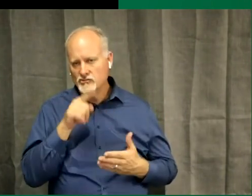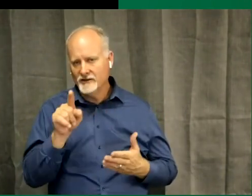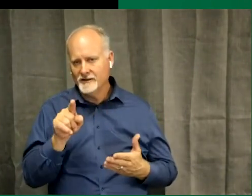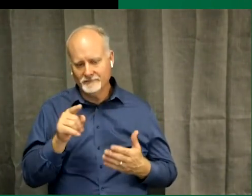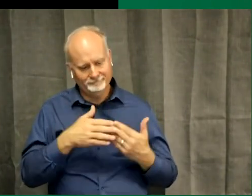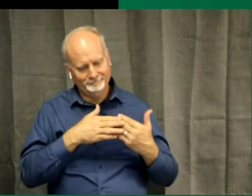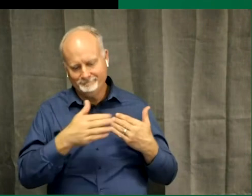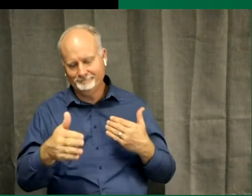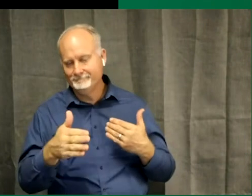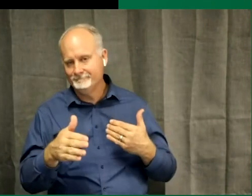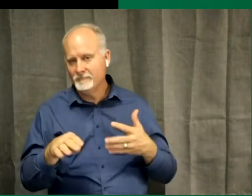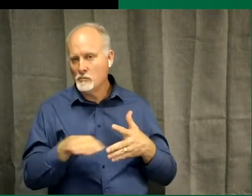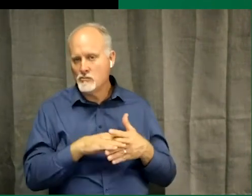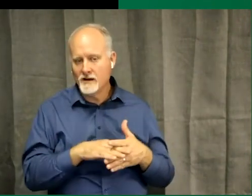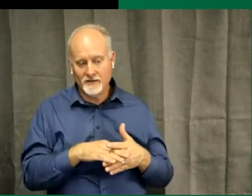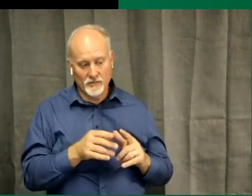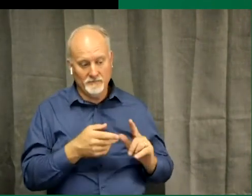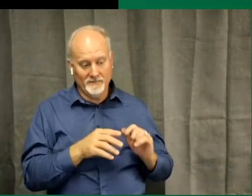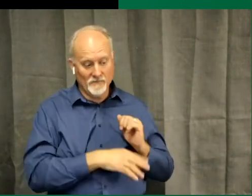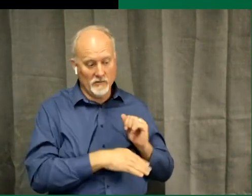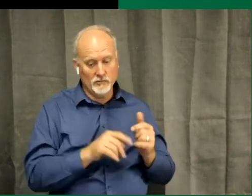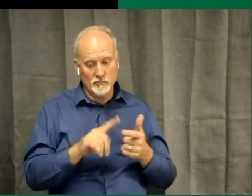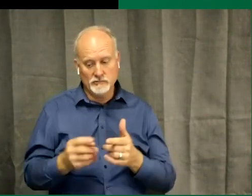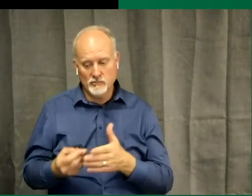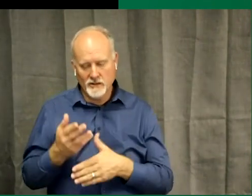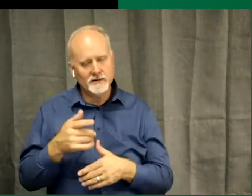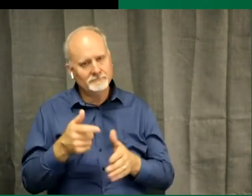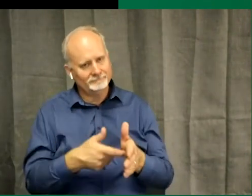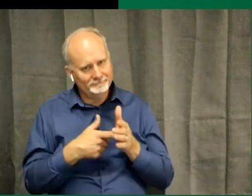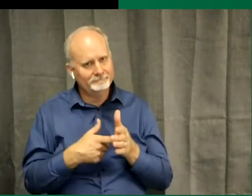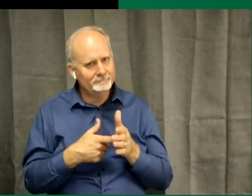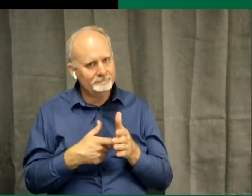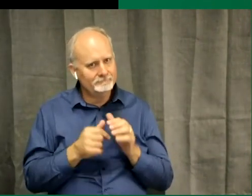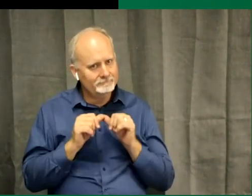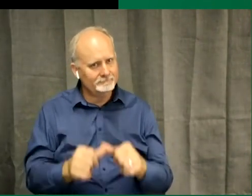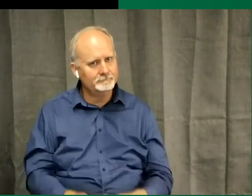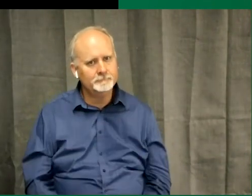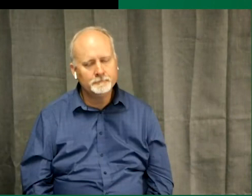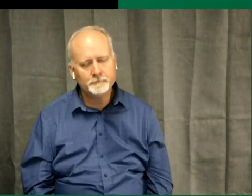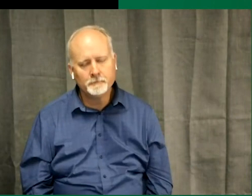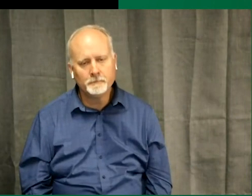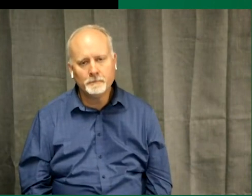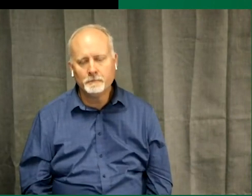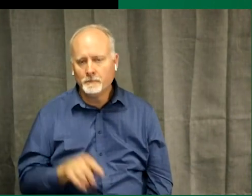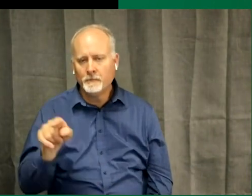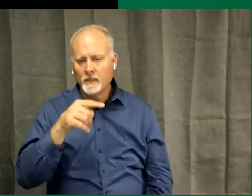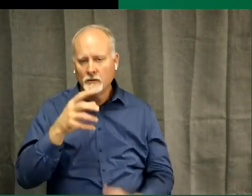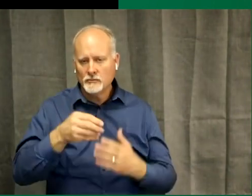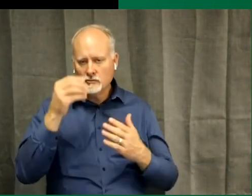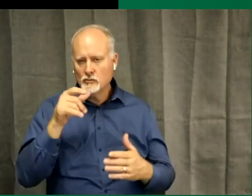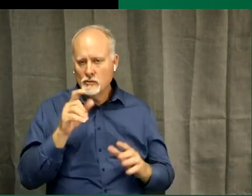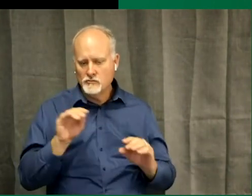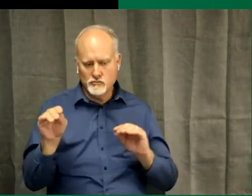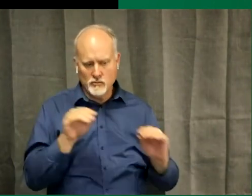break between the fall semester and the spring term so students who are moving back in to the